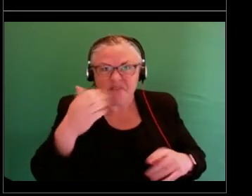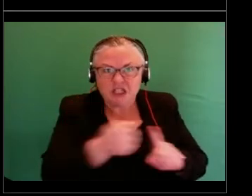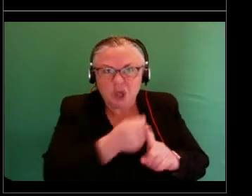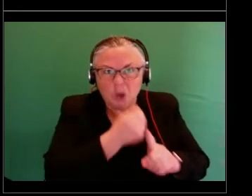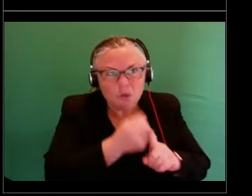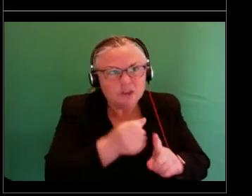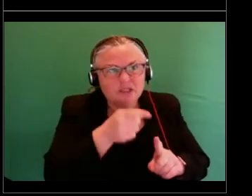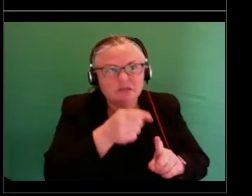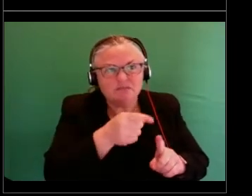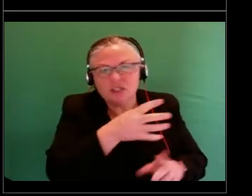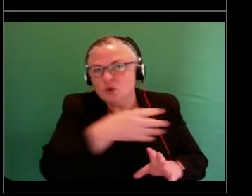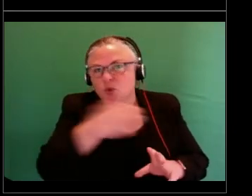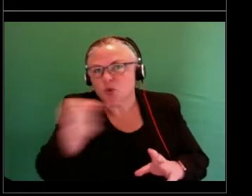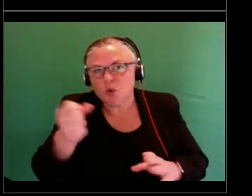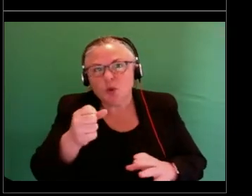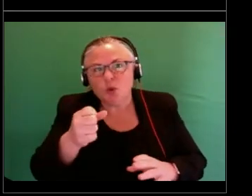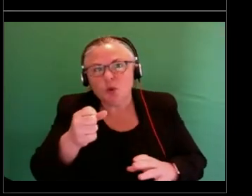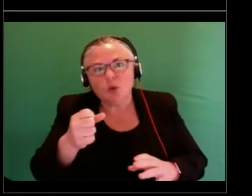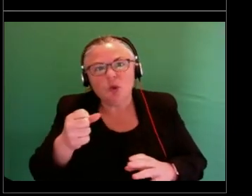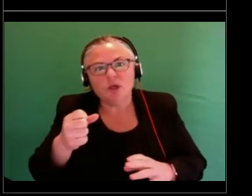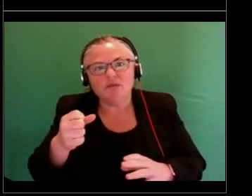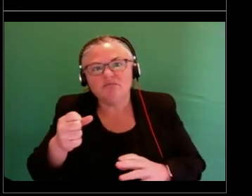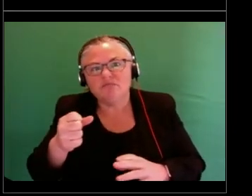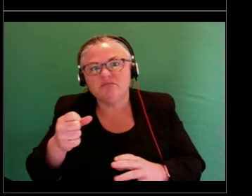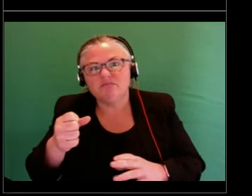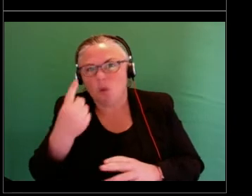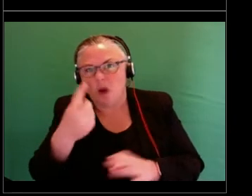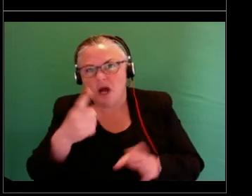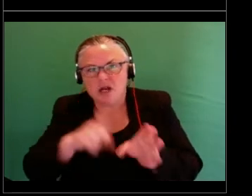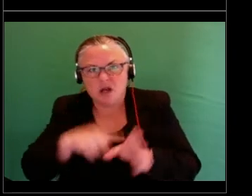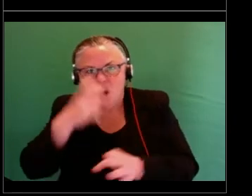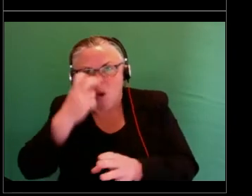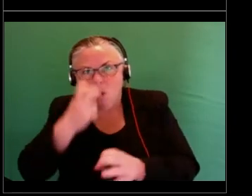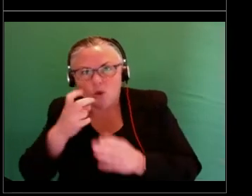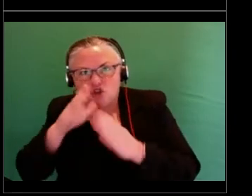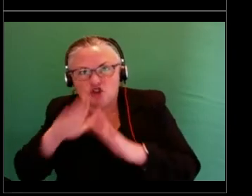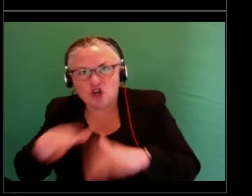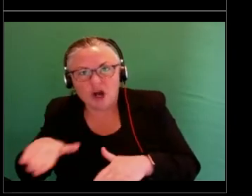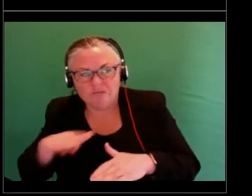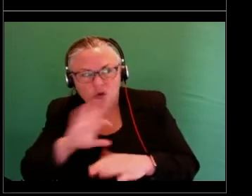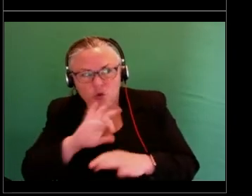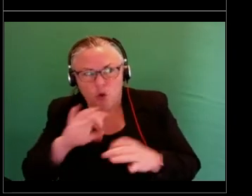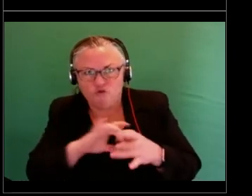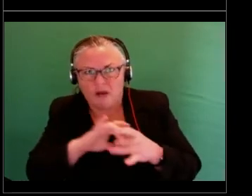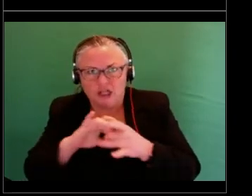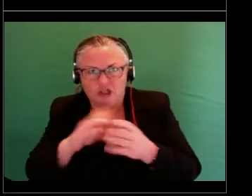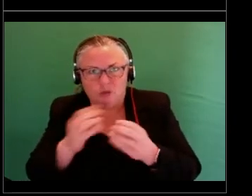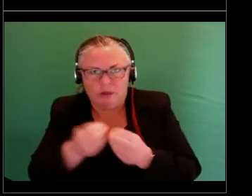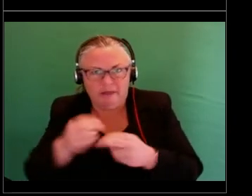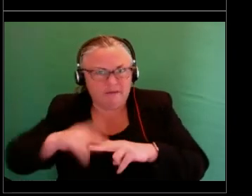advice prior to that, so we can give you some guidance around those types of issues.